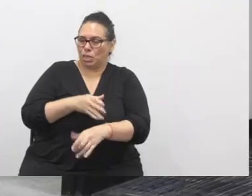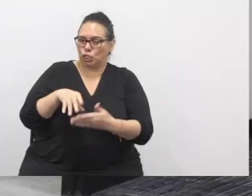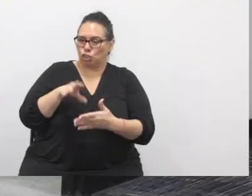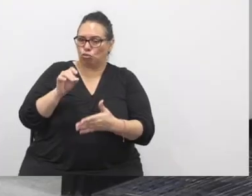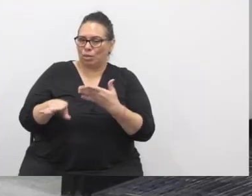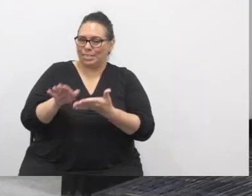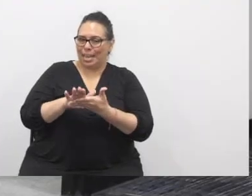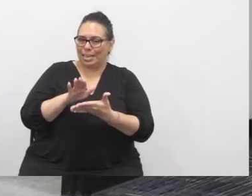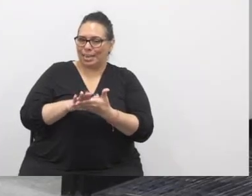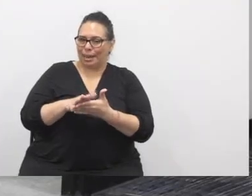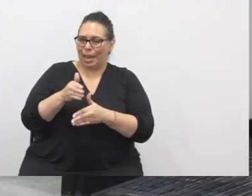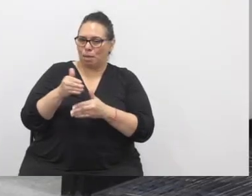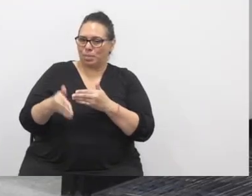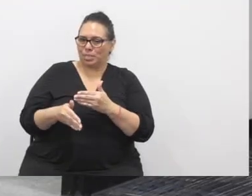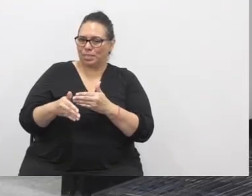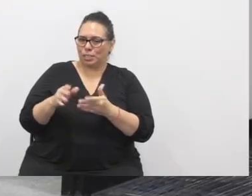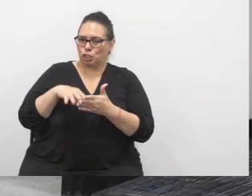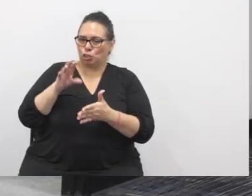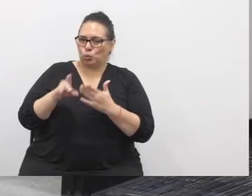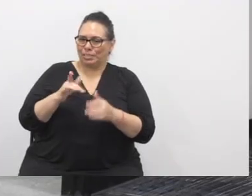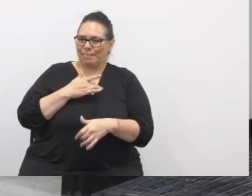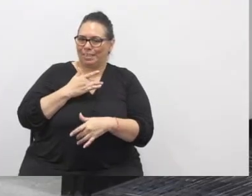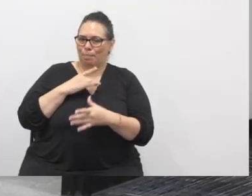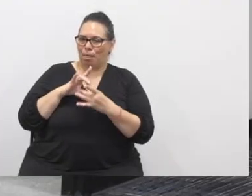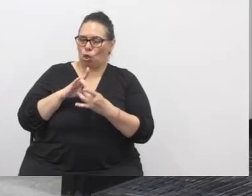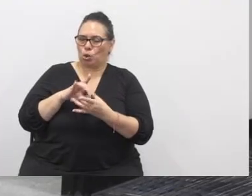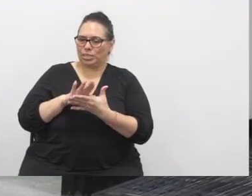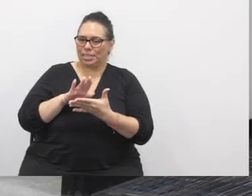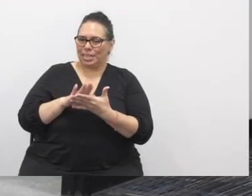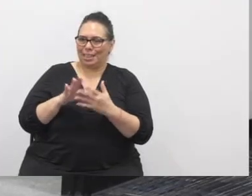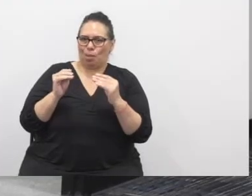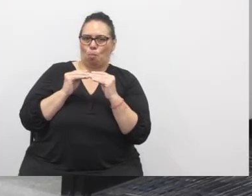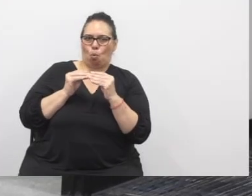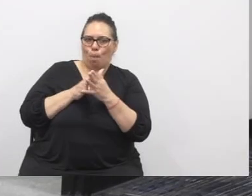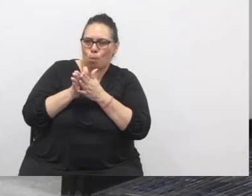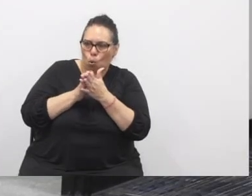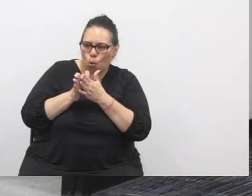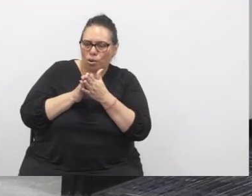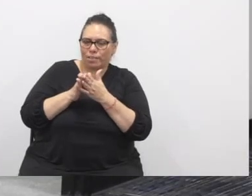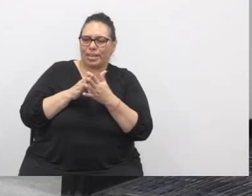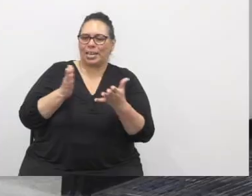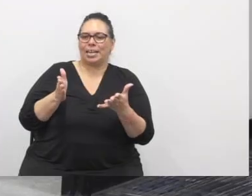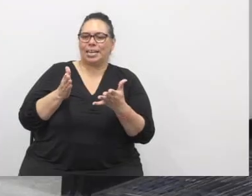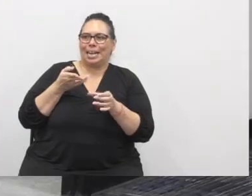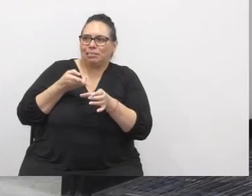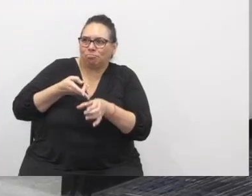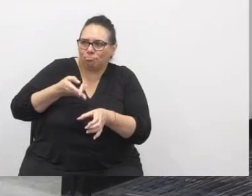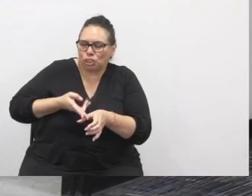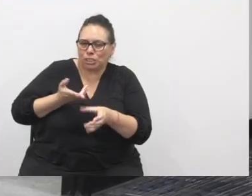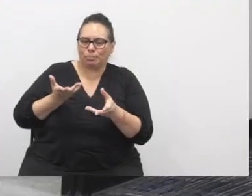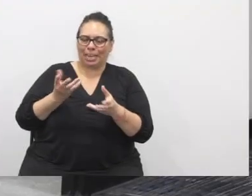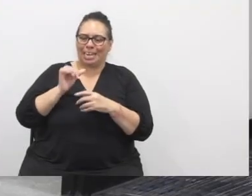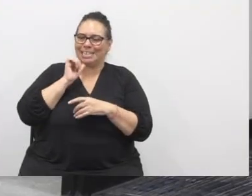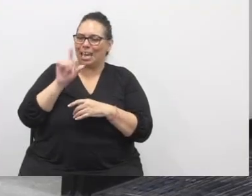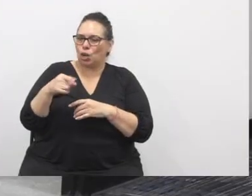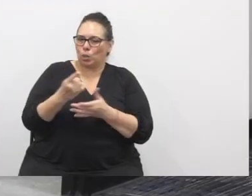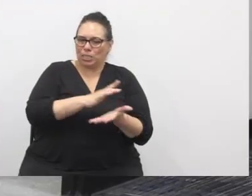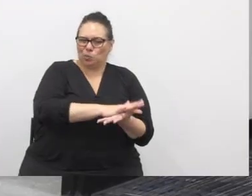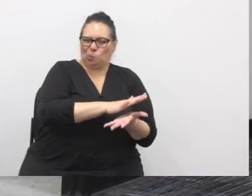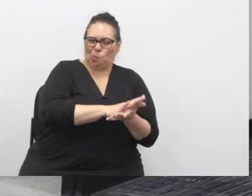When students feel like they belong at school, they're far more motivated and far more inclined to participate, not just in their academics but in school activities,